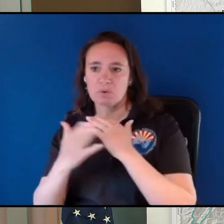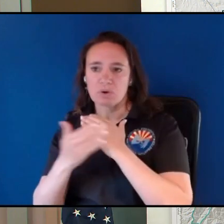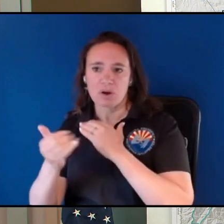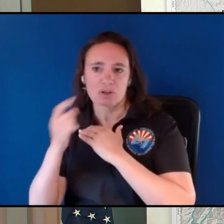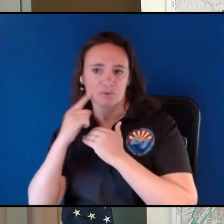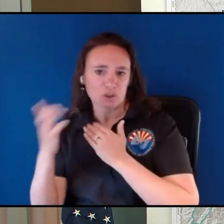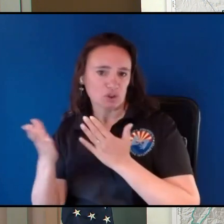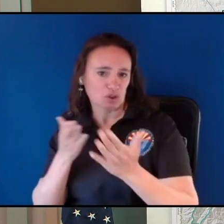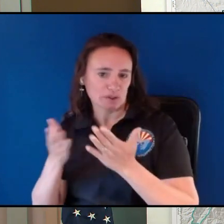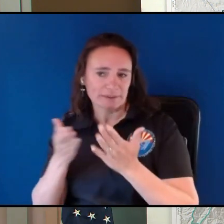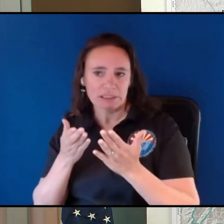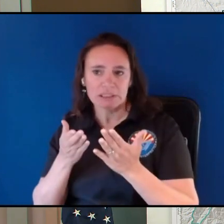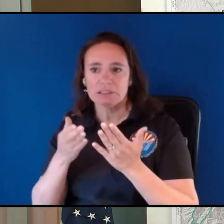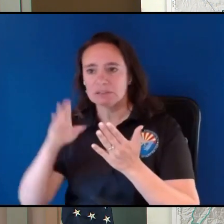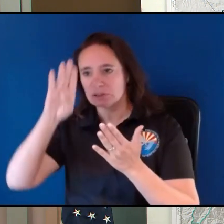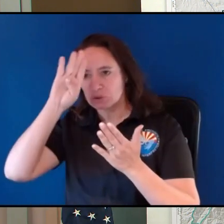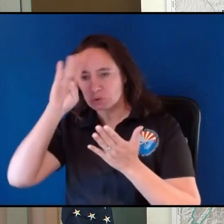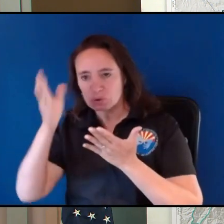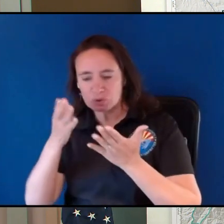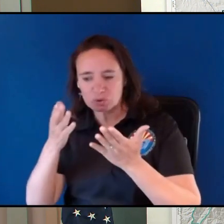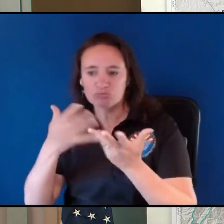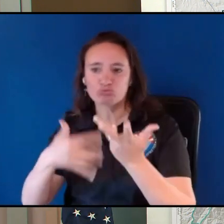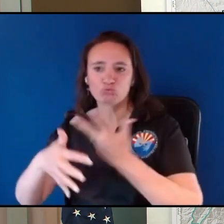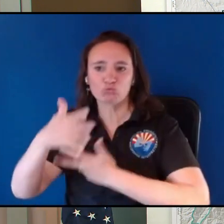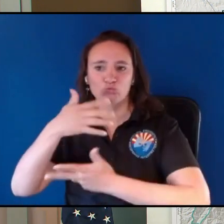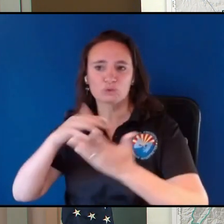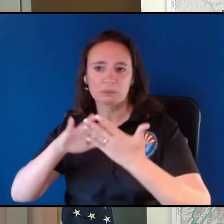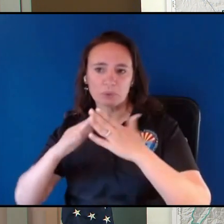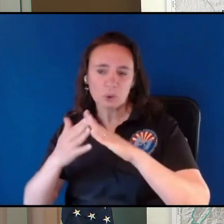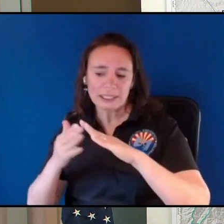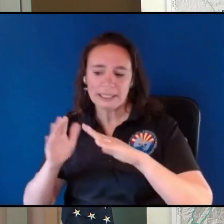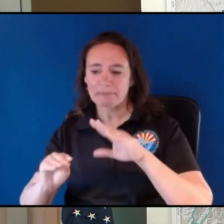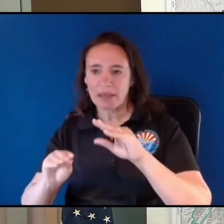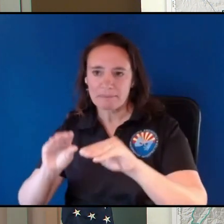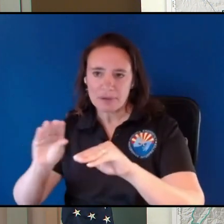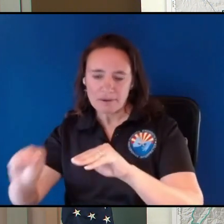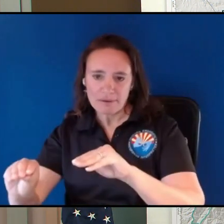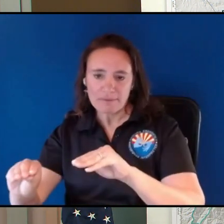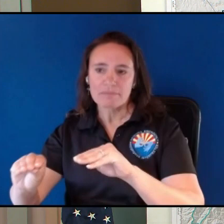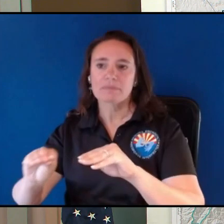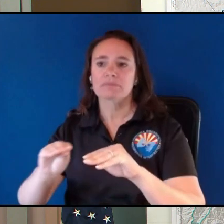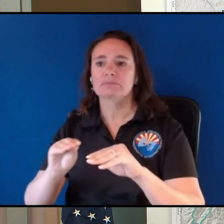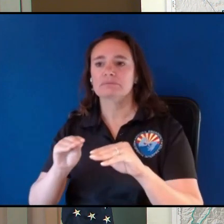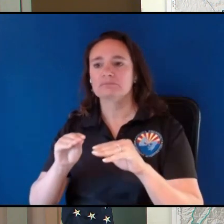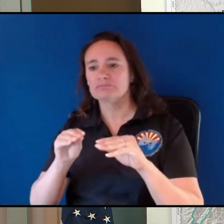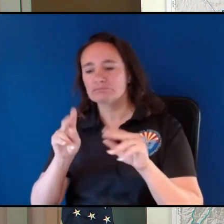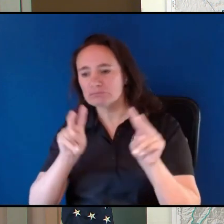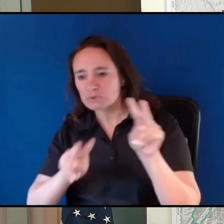throughout the communities doing mop up tactical patrol and again backhauling some of our equipment so we can